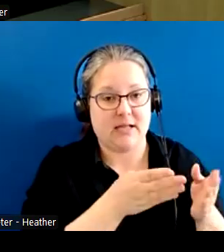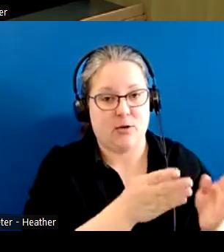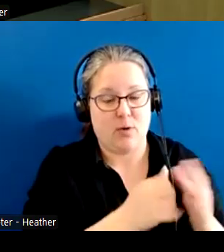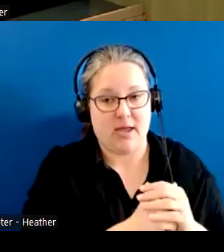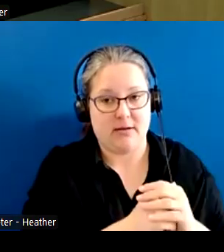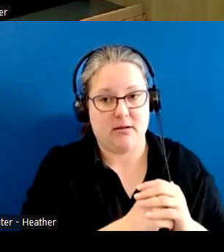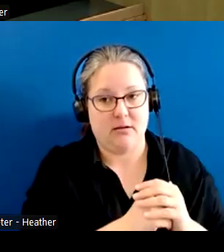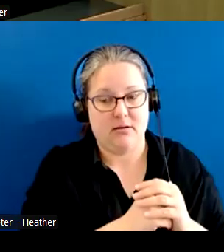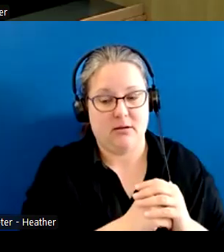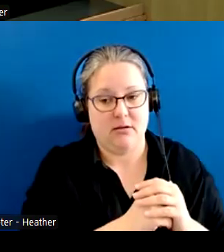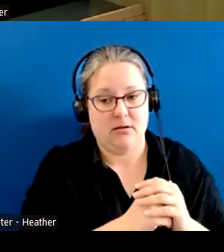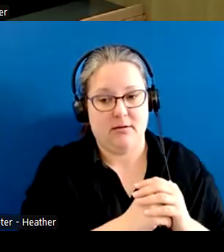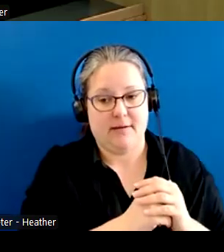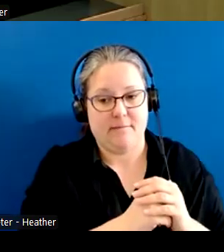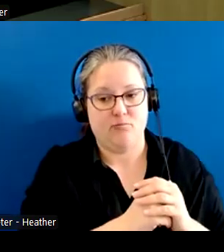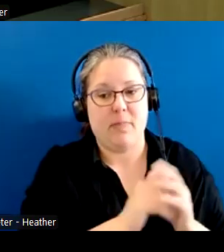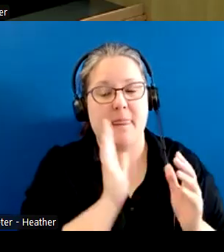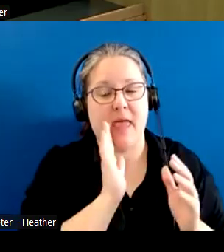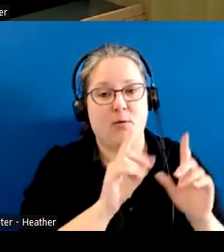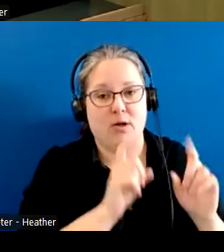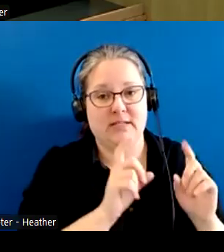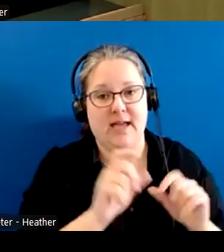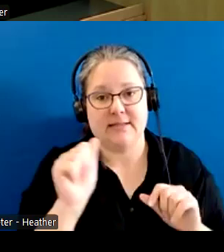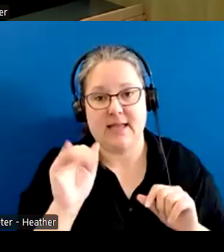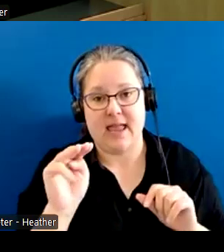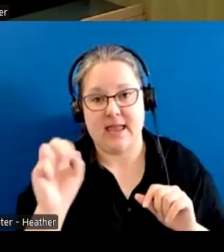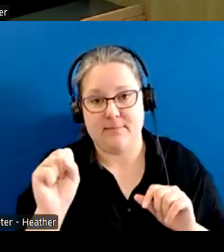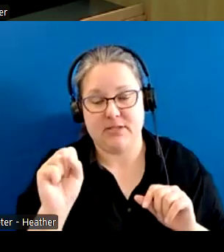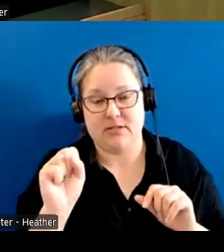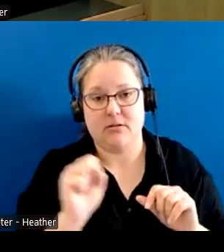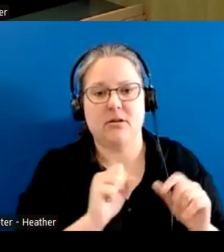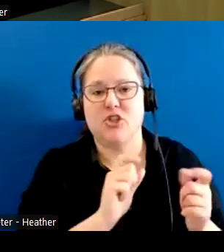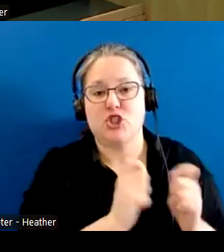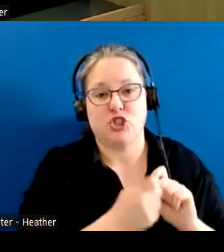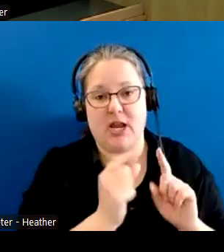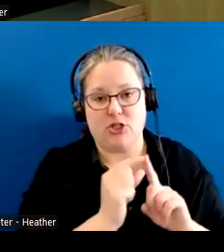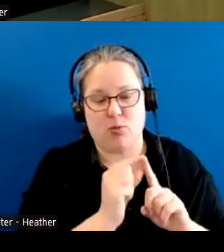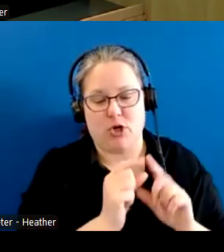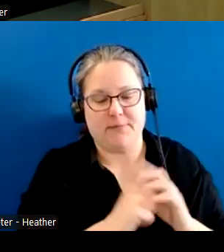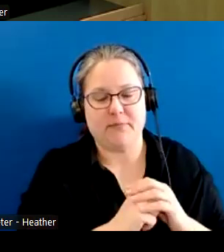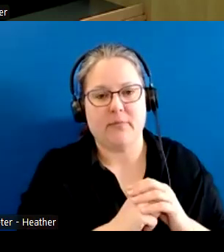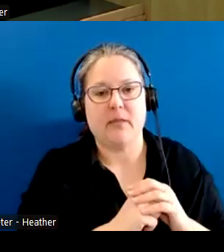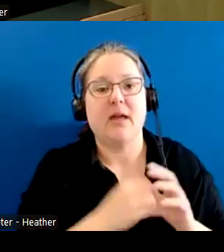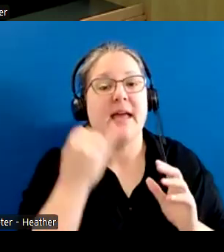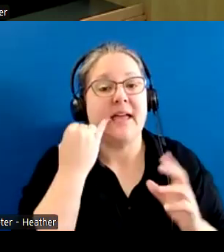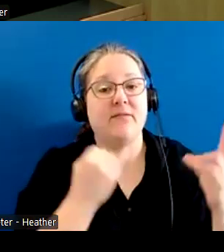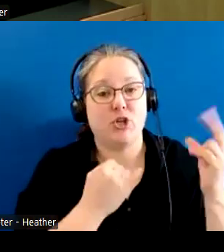and they test all their um aims and it's just a matter of like changing terms. If that's not the